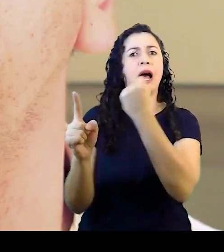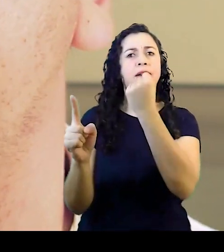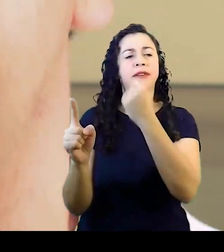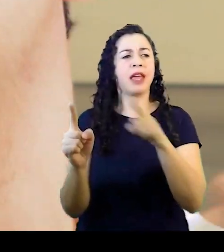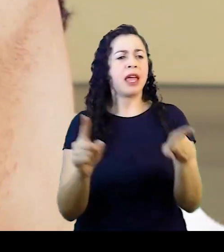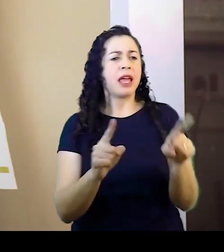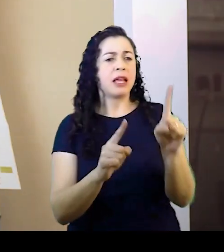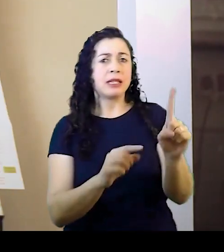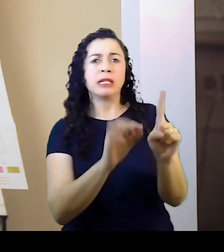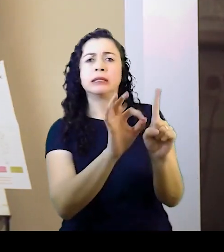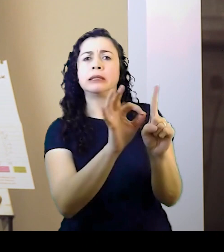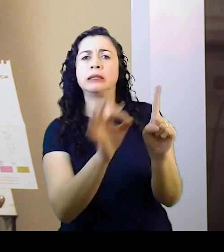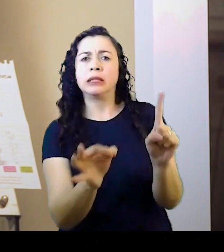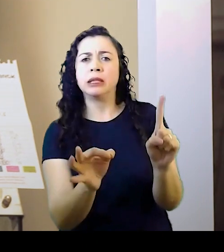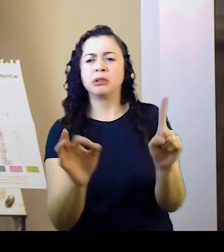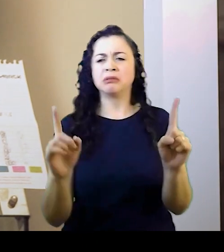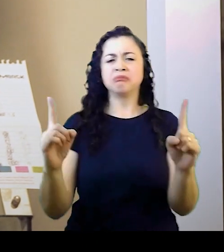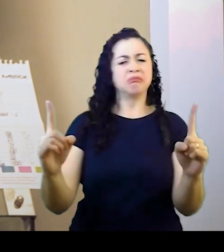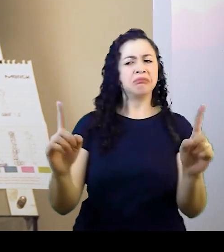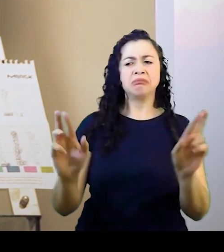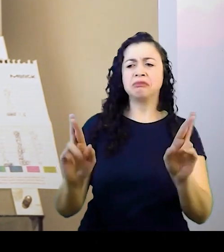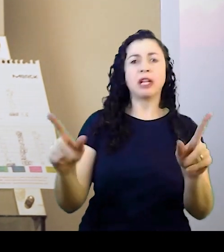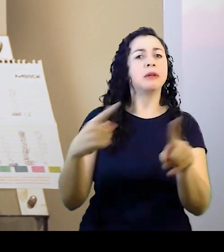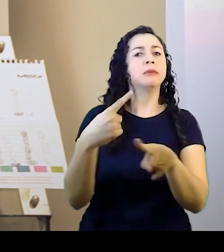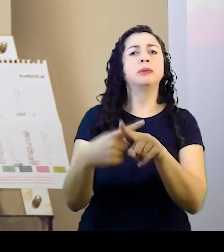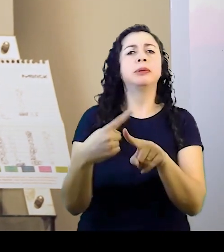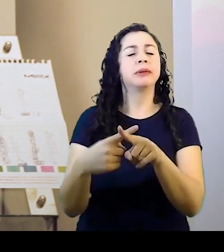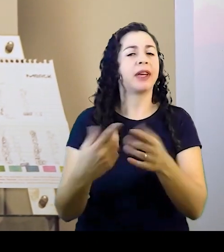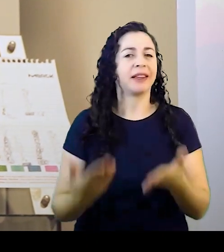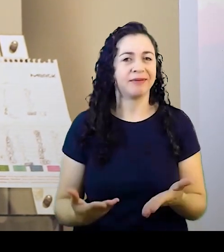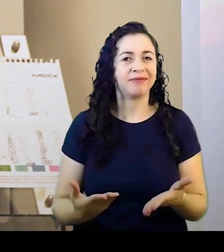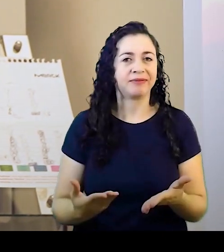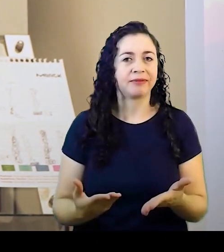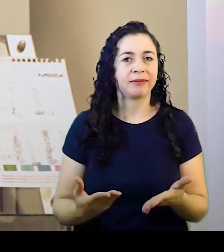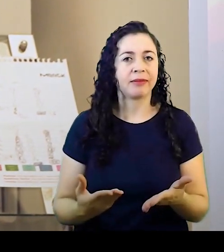different from a person who had a mild illness. And that is where the search for